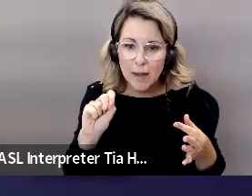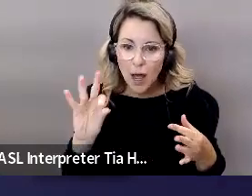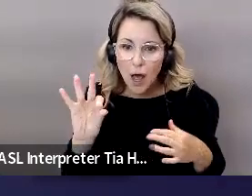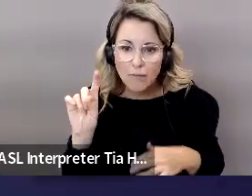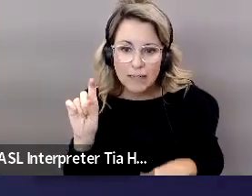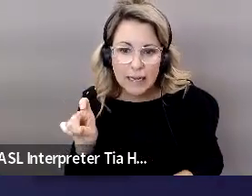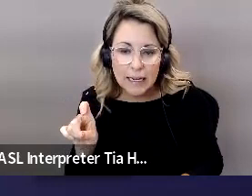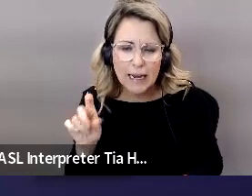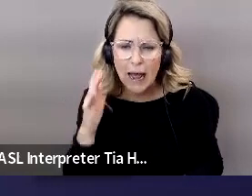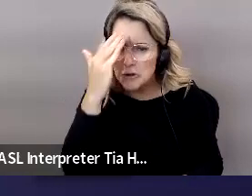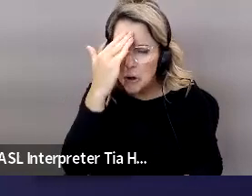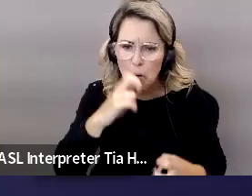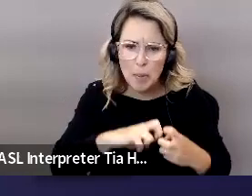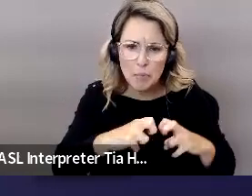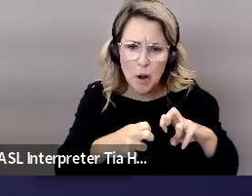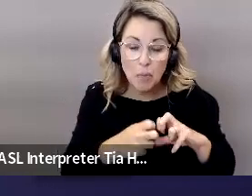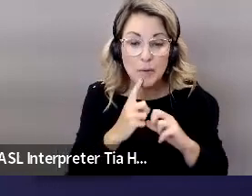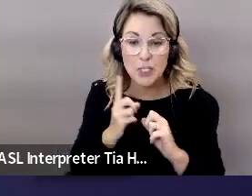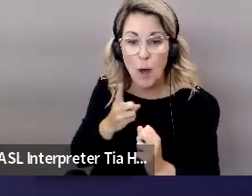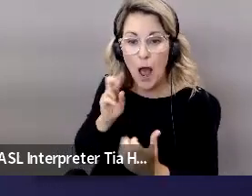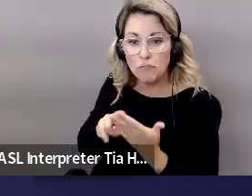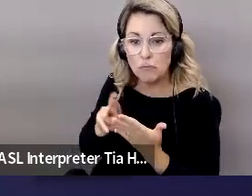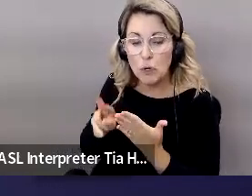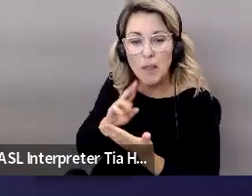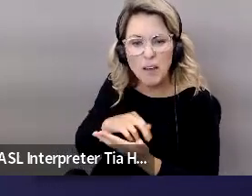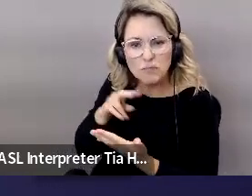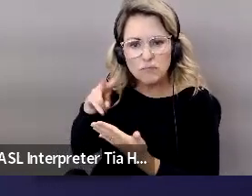find literature to support what I think which is one way of doing it. It's important. But,